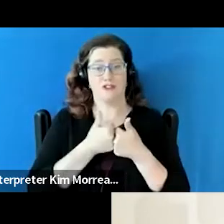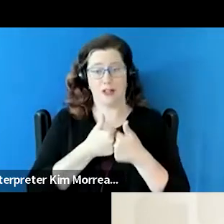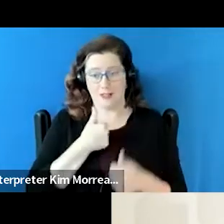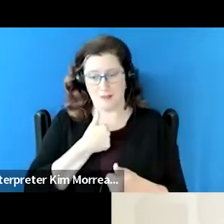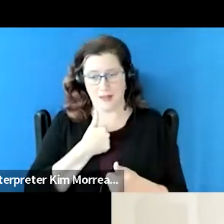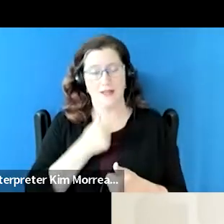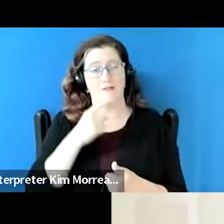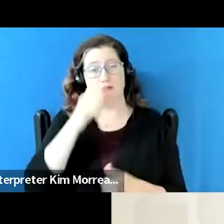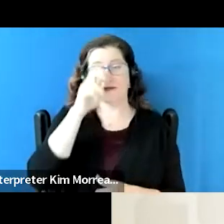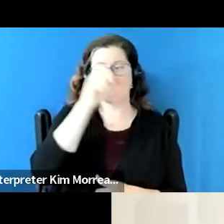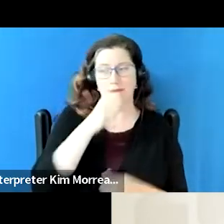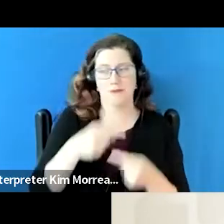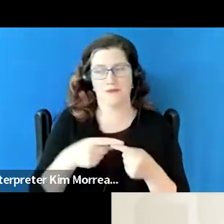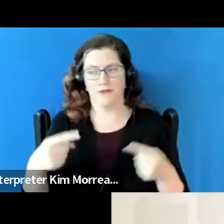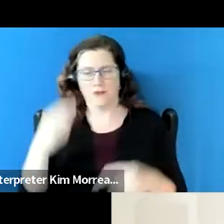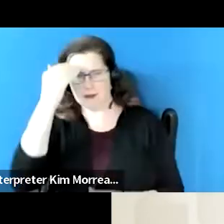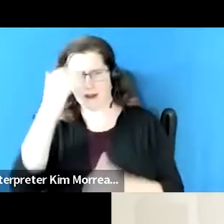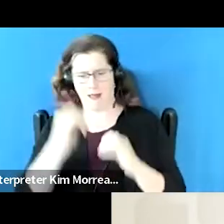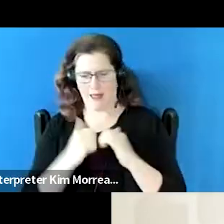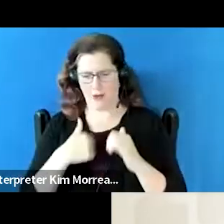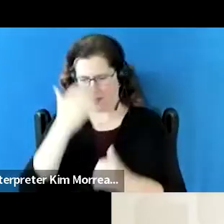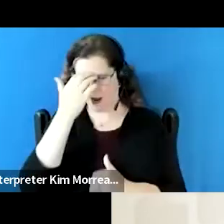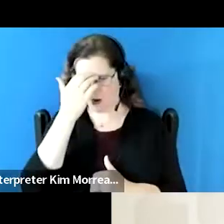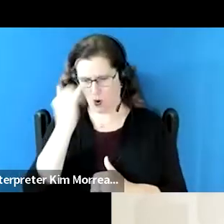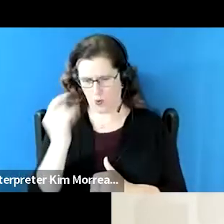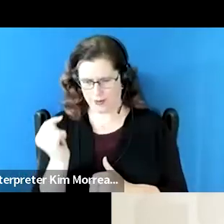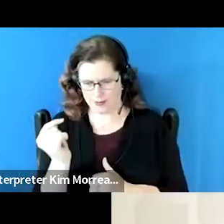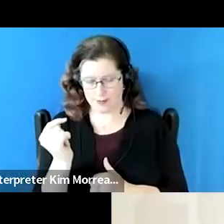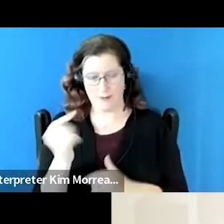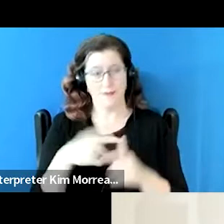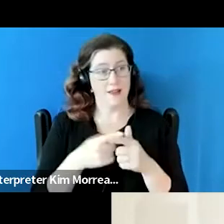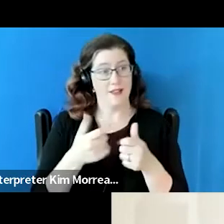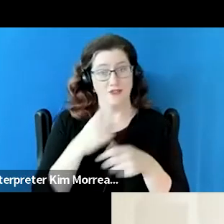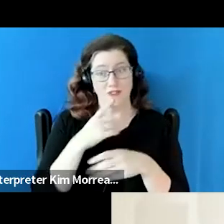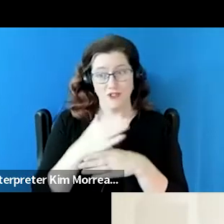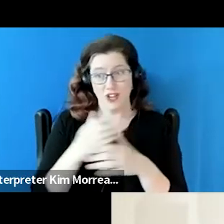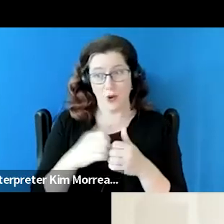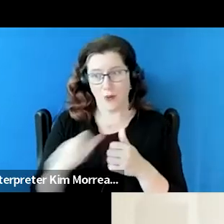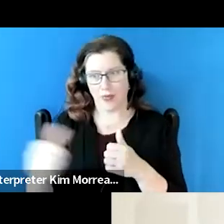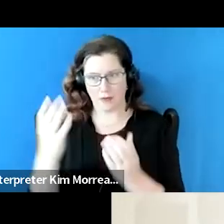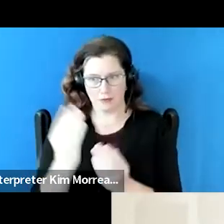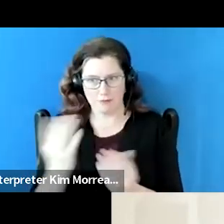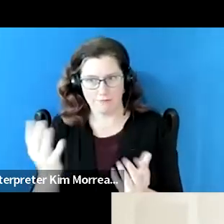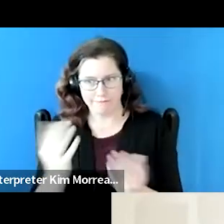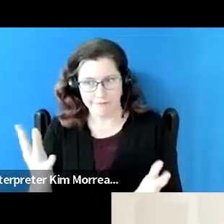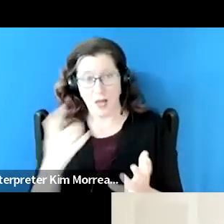versus knowledge, how do I know that? And and try to share that with others. Because again, when we're in crisis,